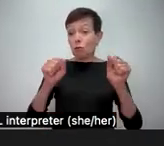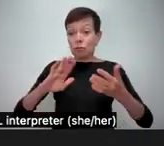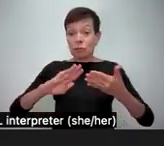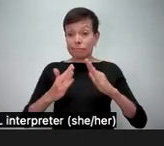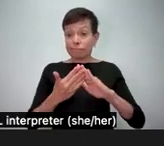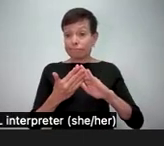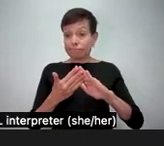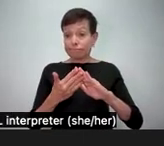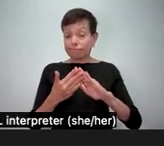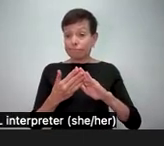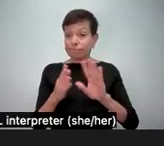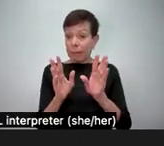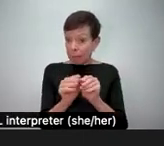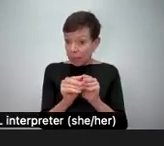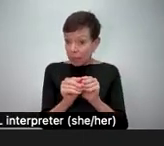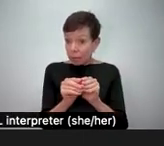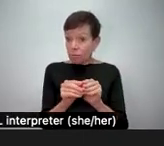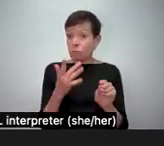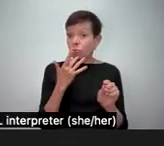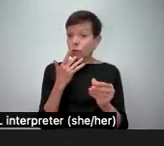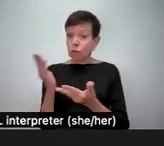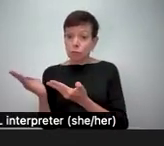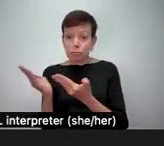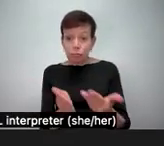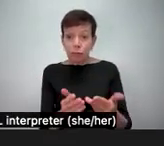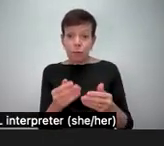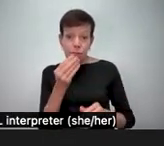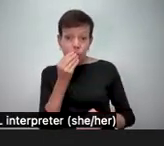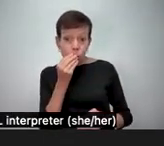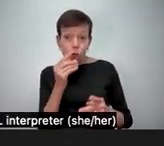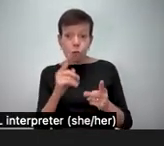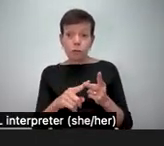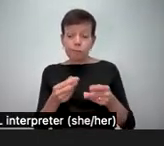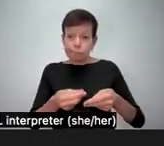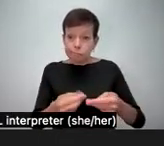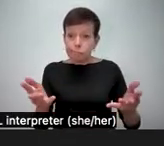or refreshments at those events, please include those costs in your budget. And if you're really